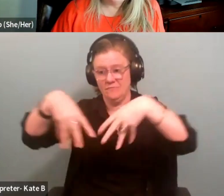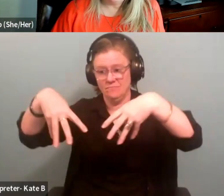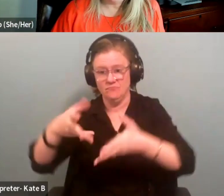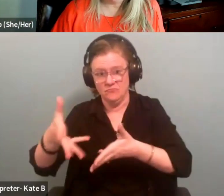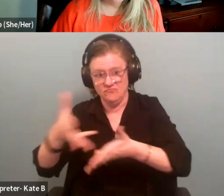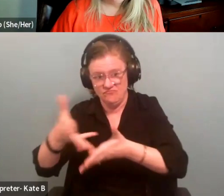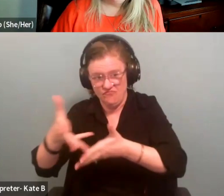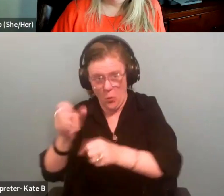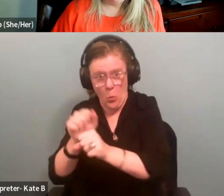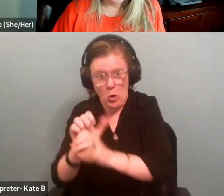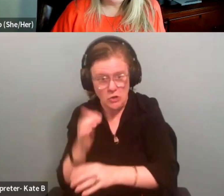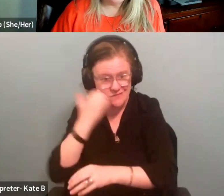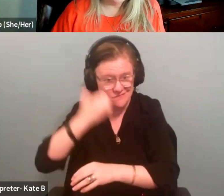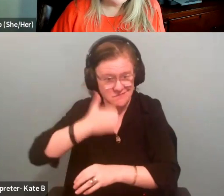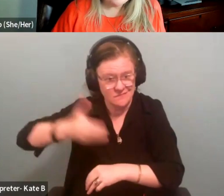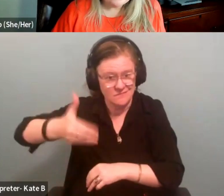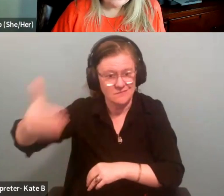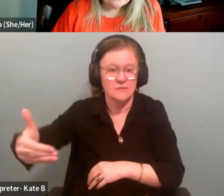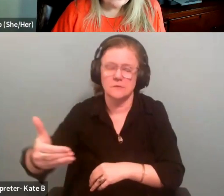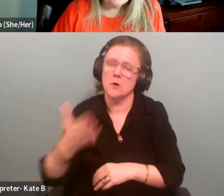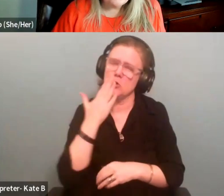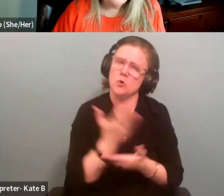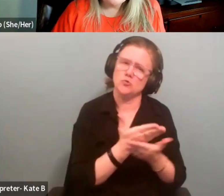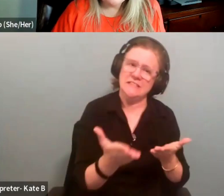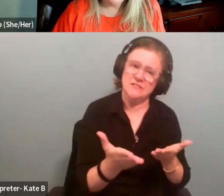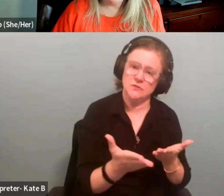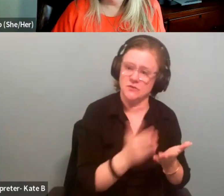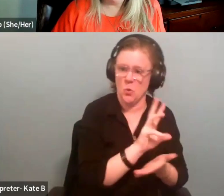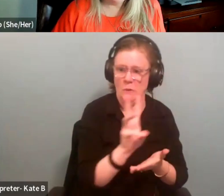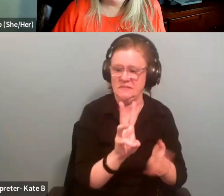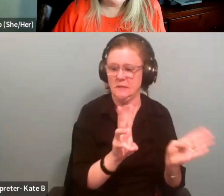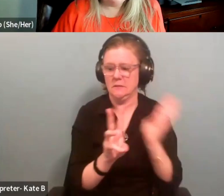levels. And those are good resources. And our Toni, what do you what do you want to leave